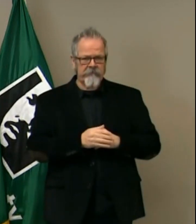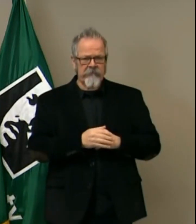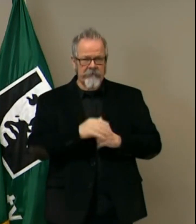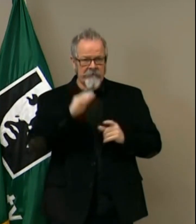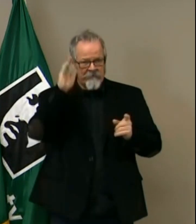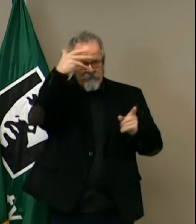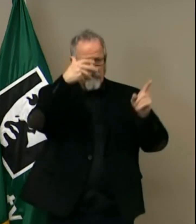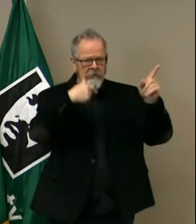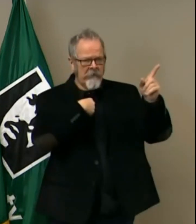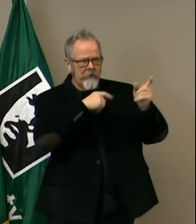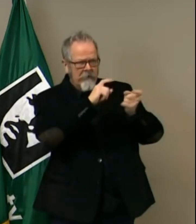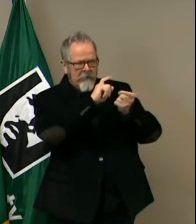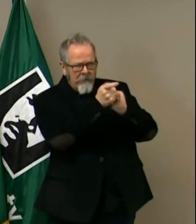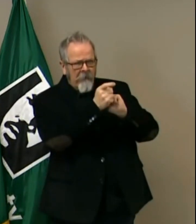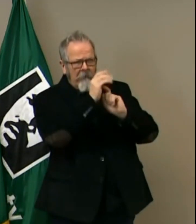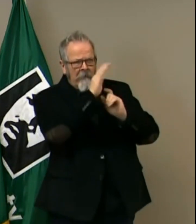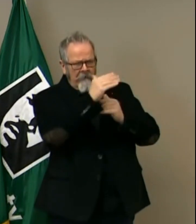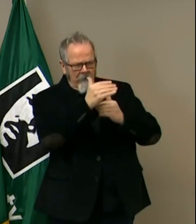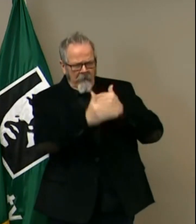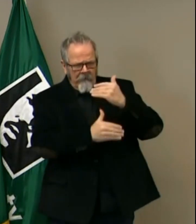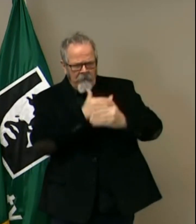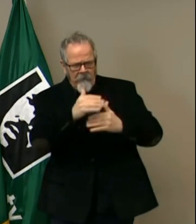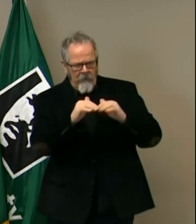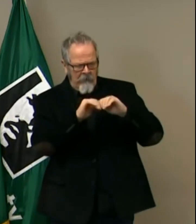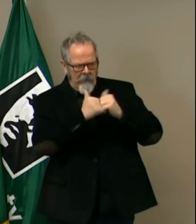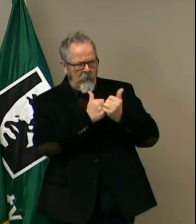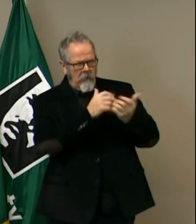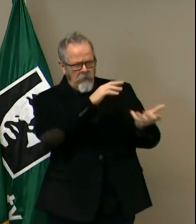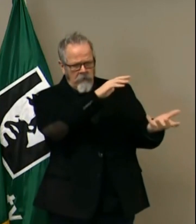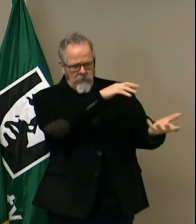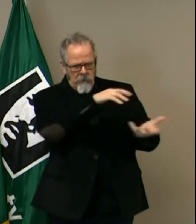get personal protection equipment in the state of Washington previously the